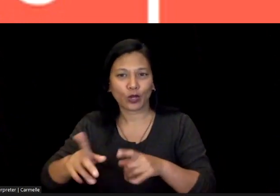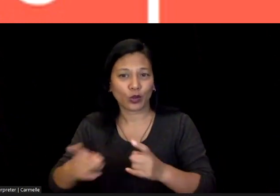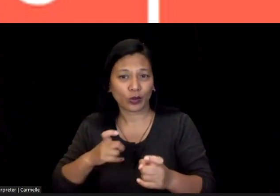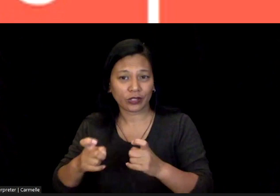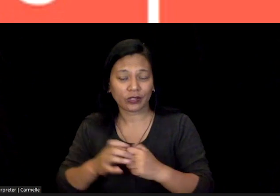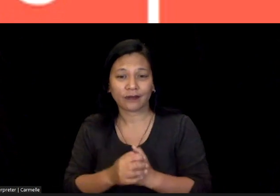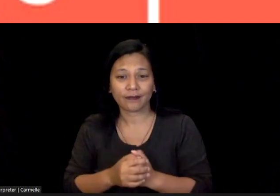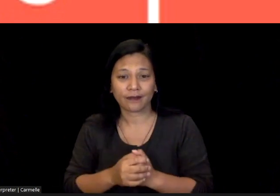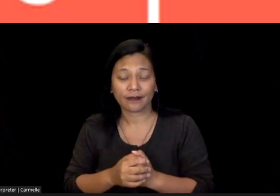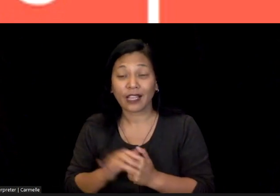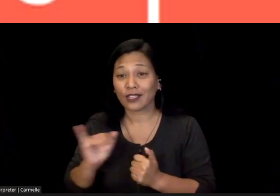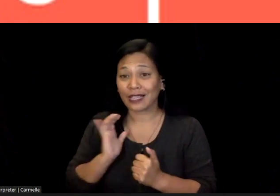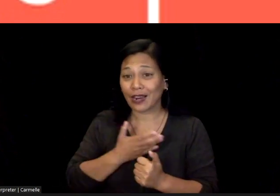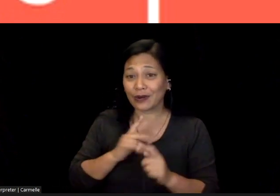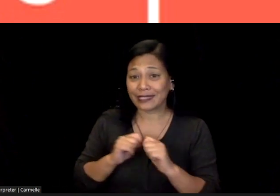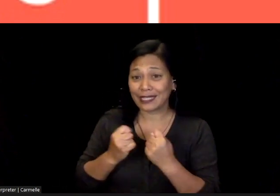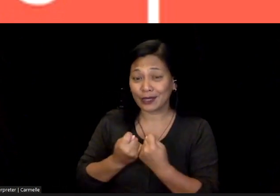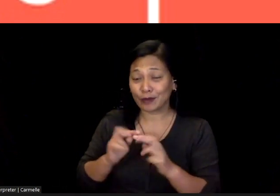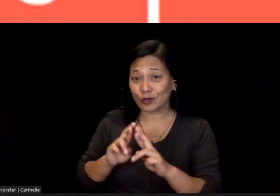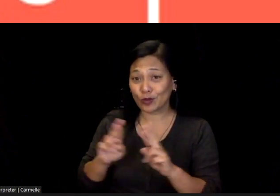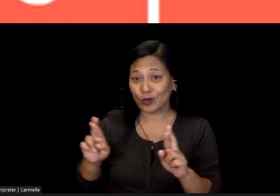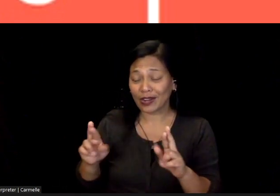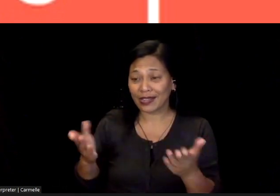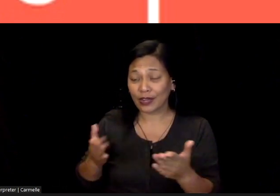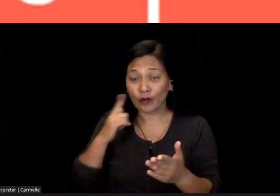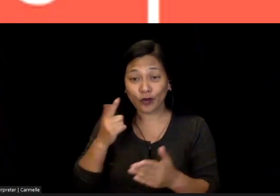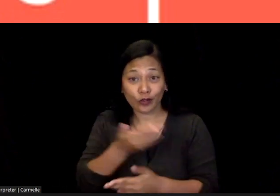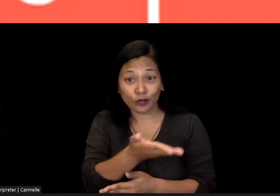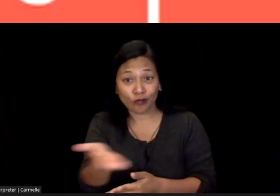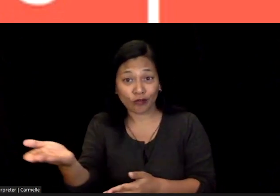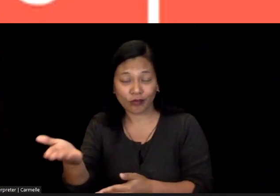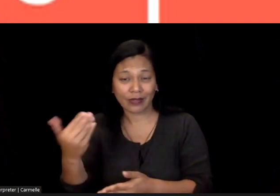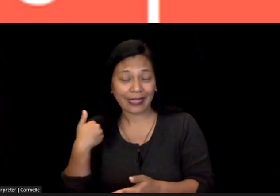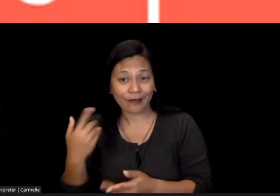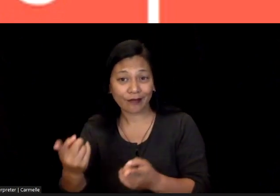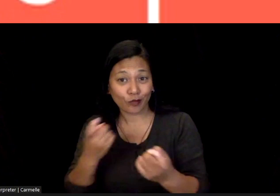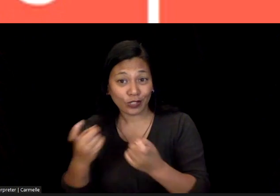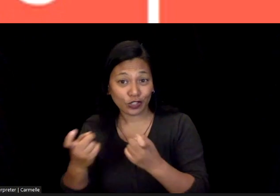And again, our team is standing by for anyone that has questions, they'll be passed on to us.